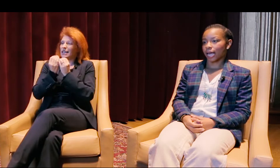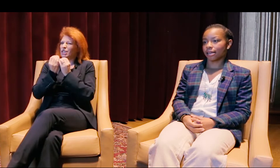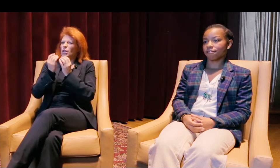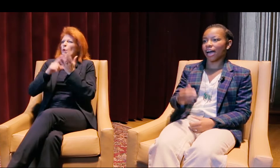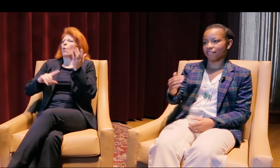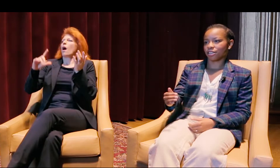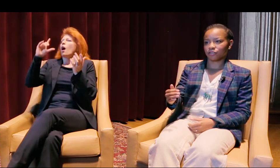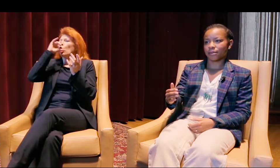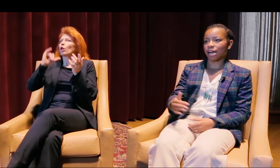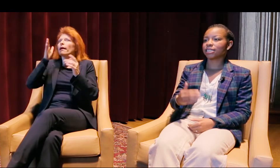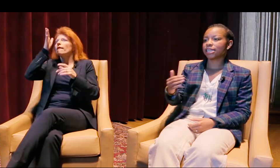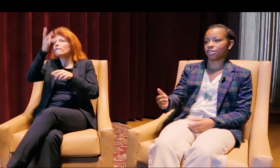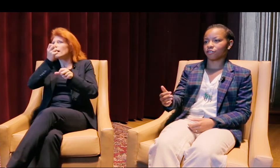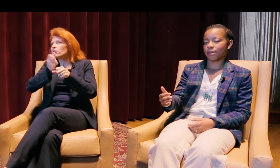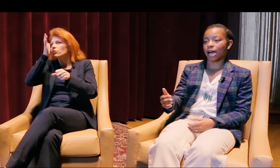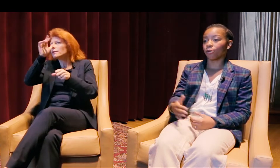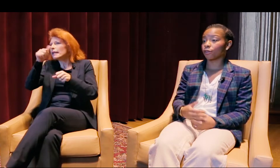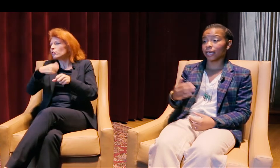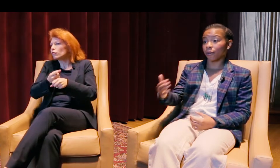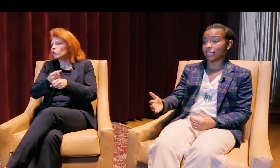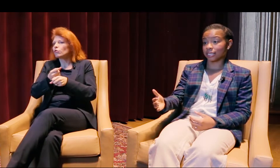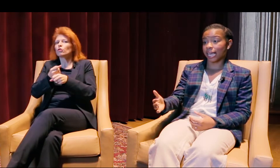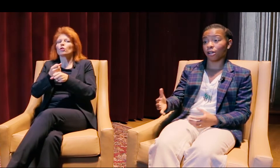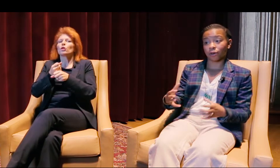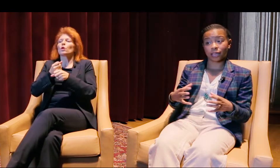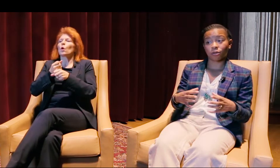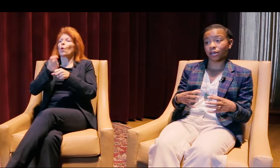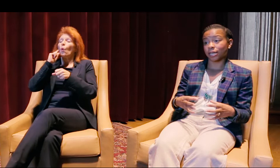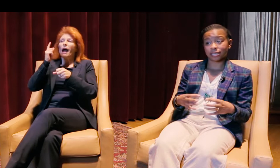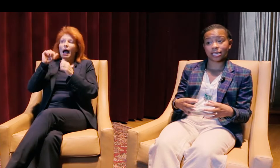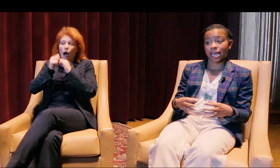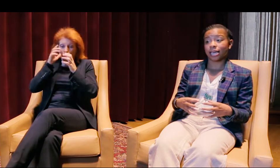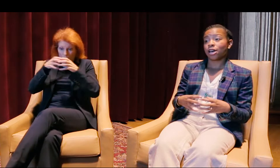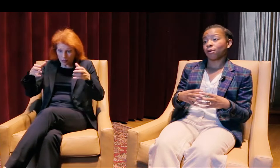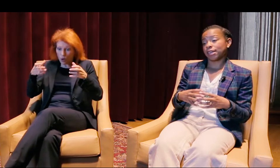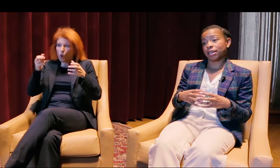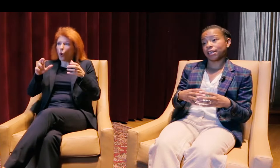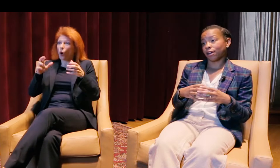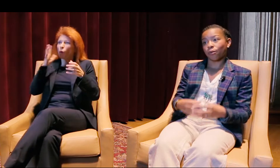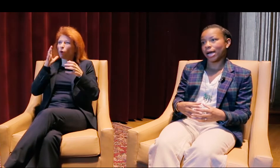like five years from now, ten years from now. Were they going to scale? Were they only going to stay within their one